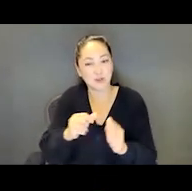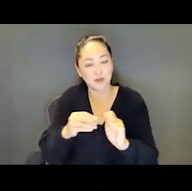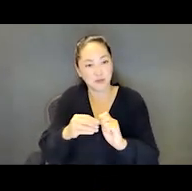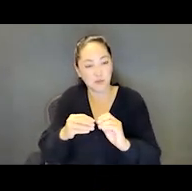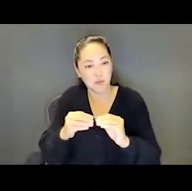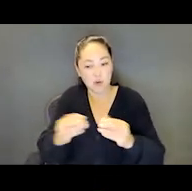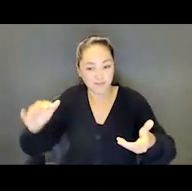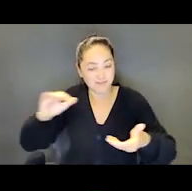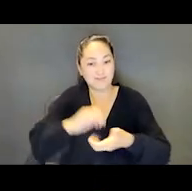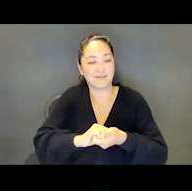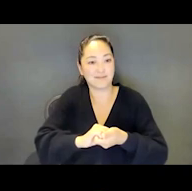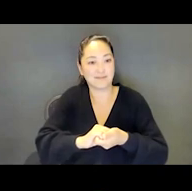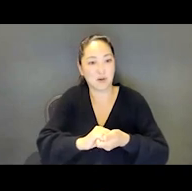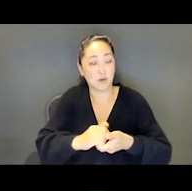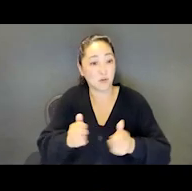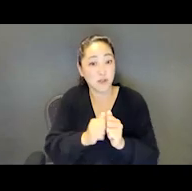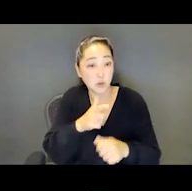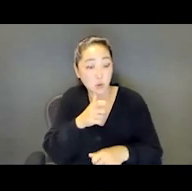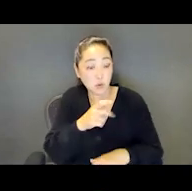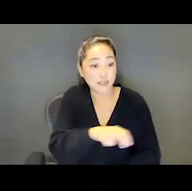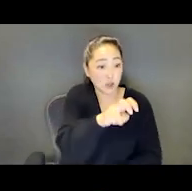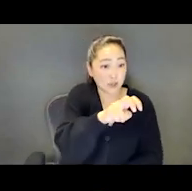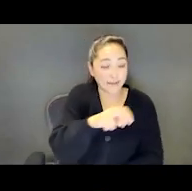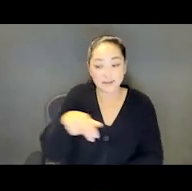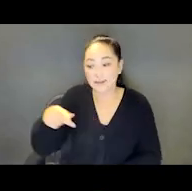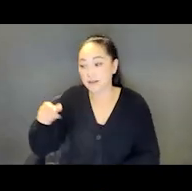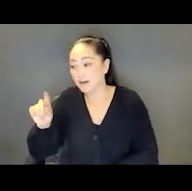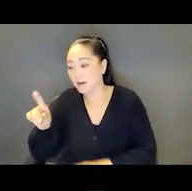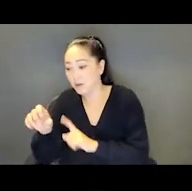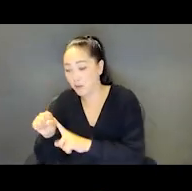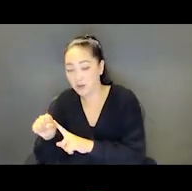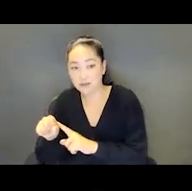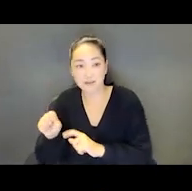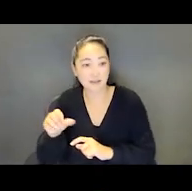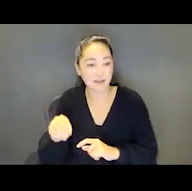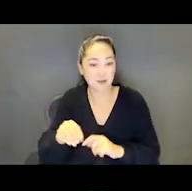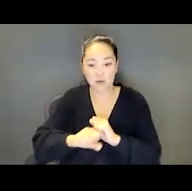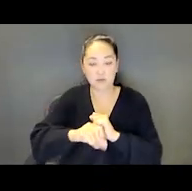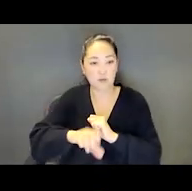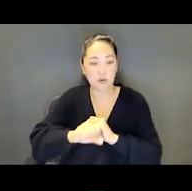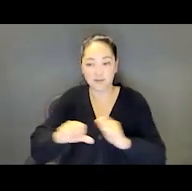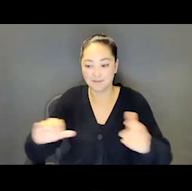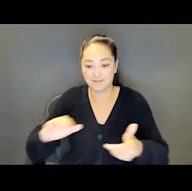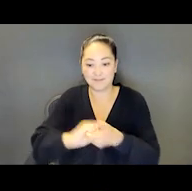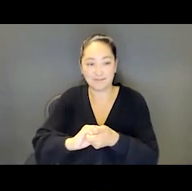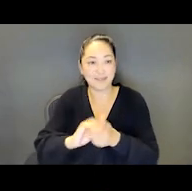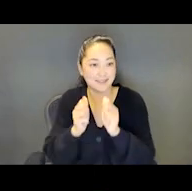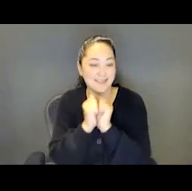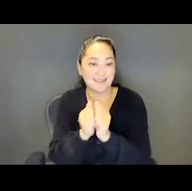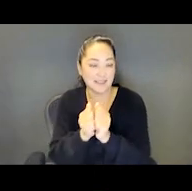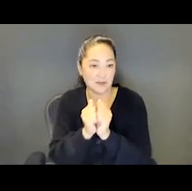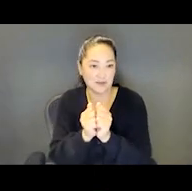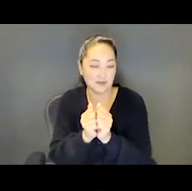Between the tourism industry and the parks. So that the promotion is done together because